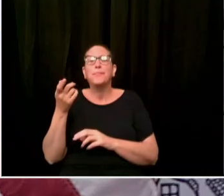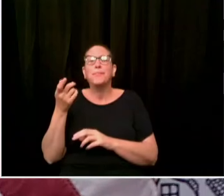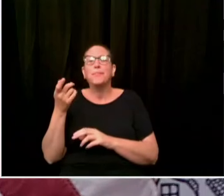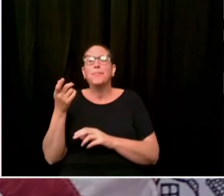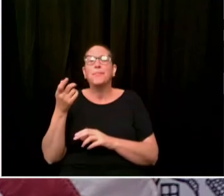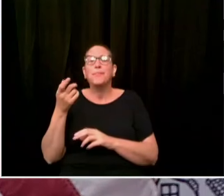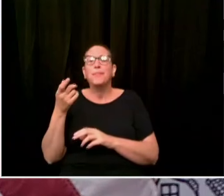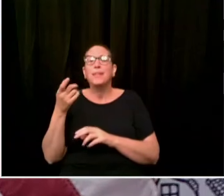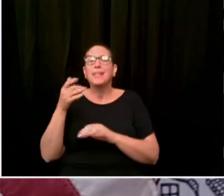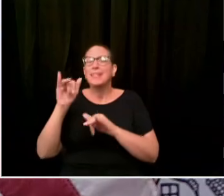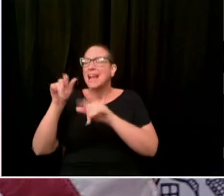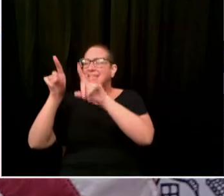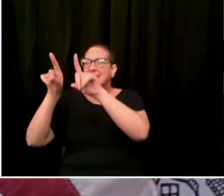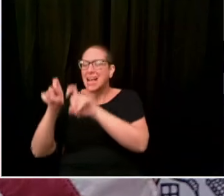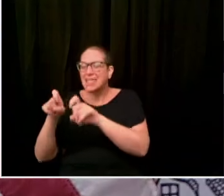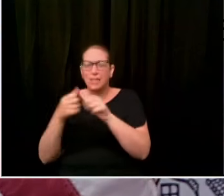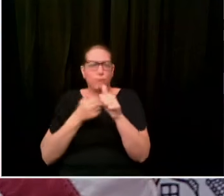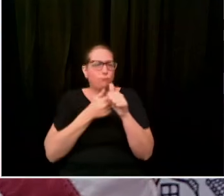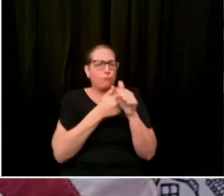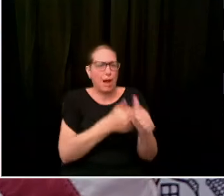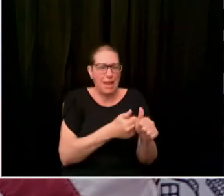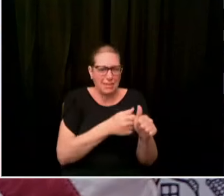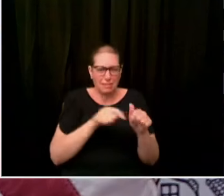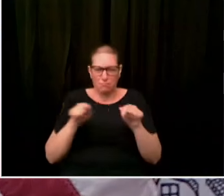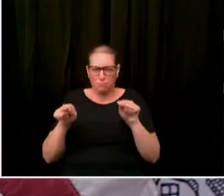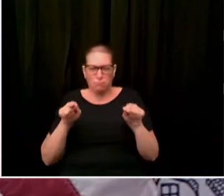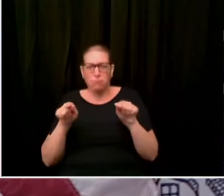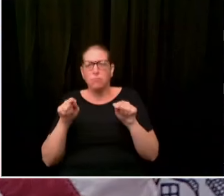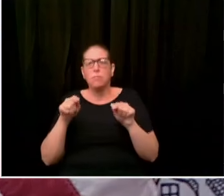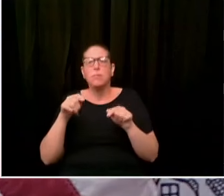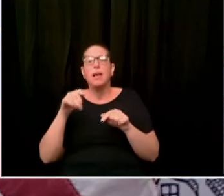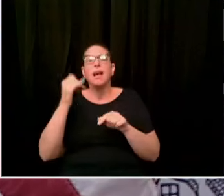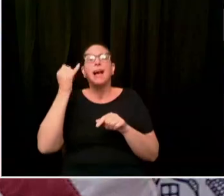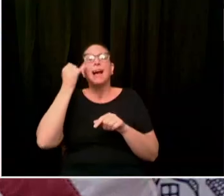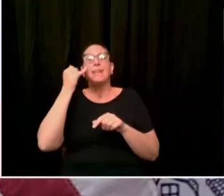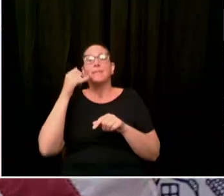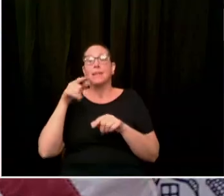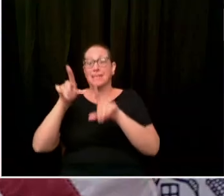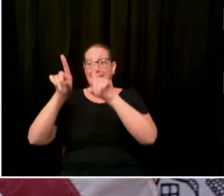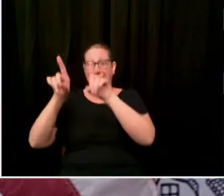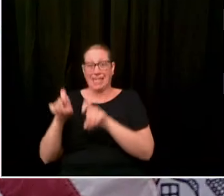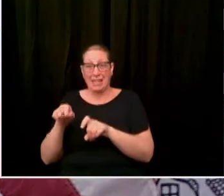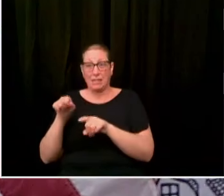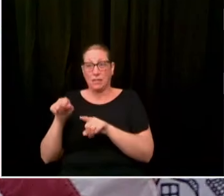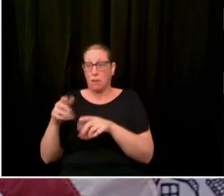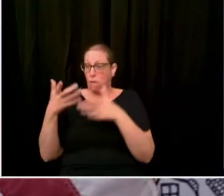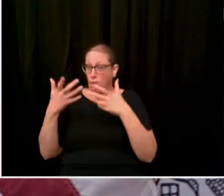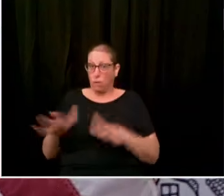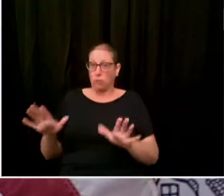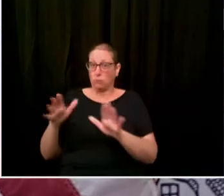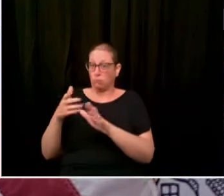PEOPLE AND HOW DO THEY REACH OUT TO THESE PEOPLE? I'M GOING TO